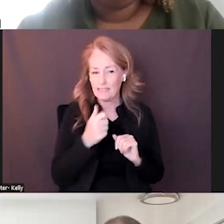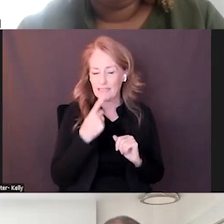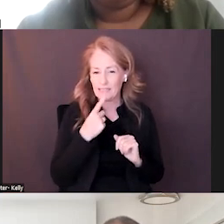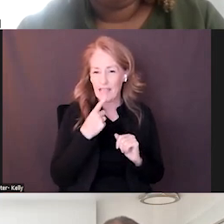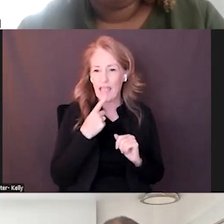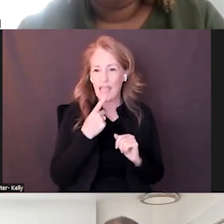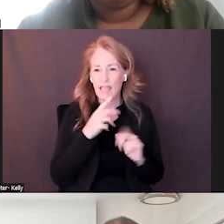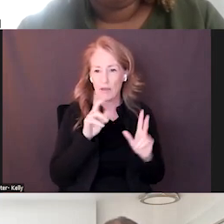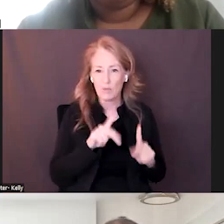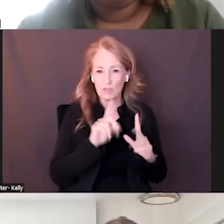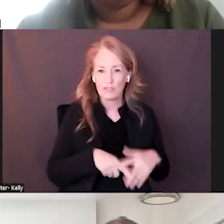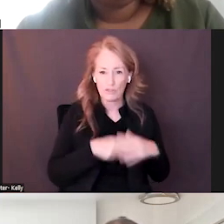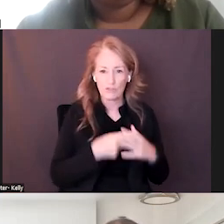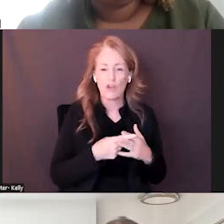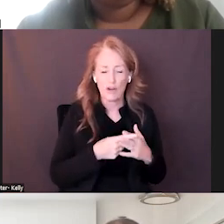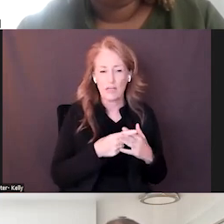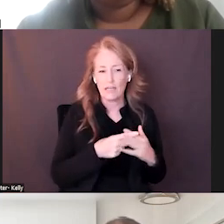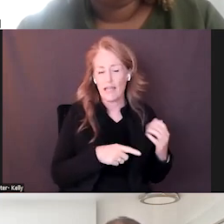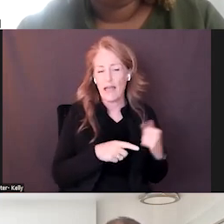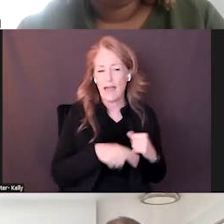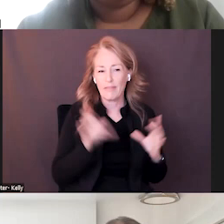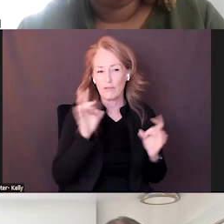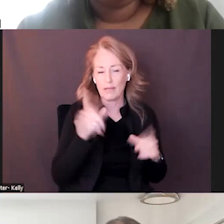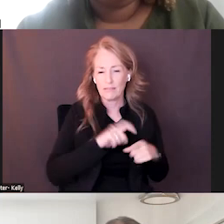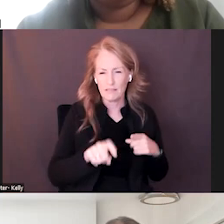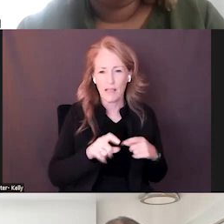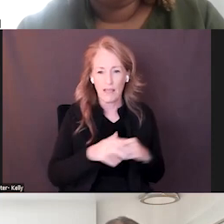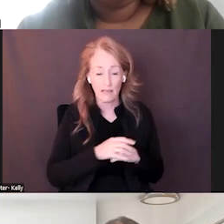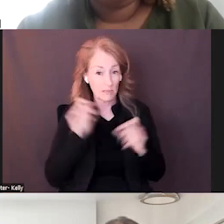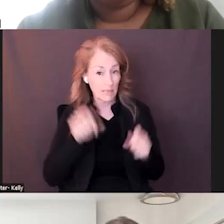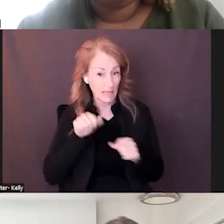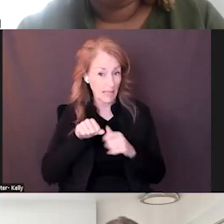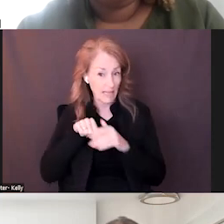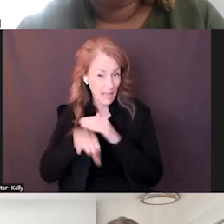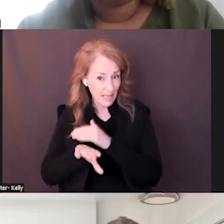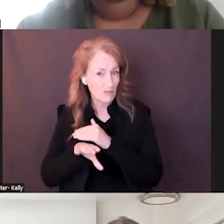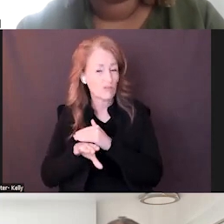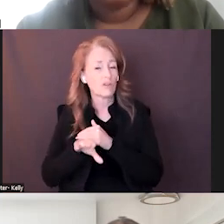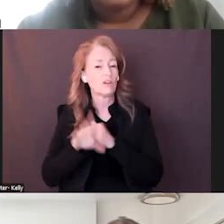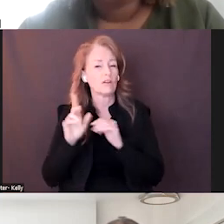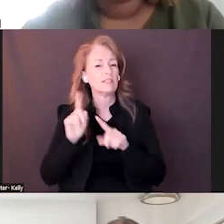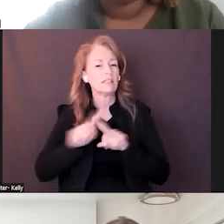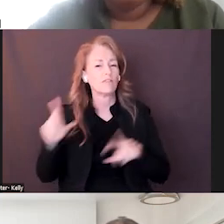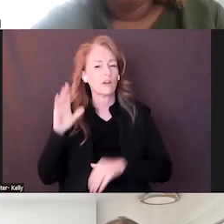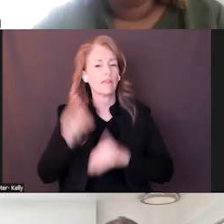PEOPLE CAN ENTER THE CRISIS FACILITIES OTHER WAYS THAN VIA MOBILE.